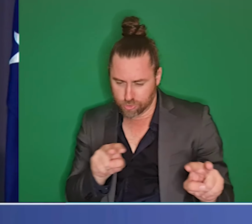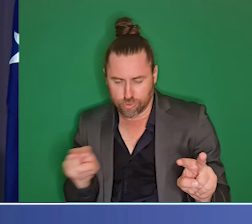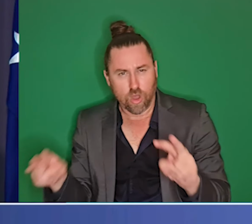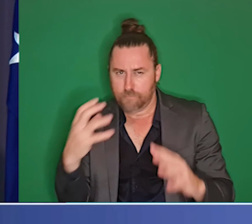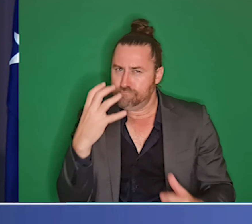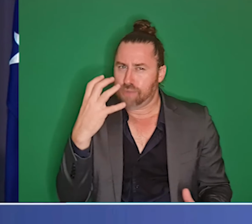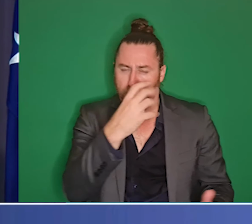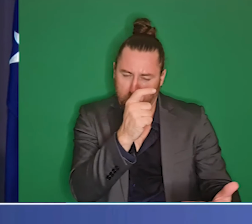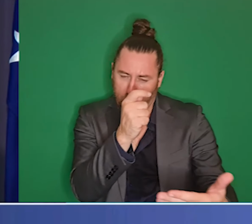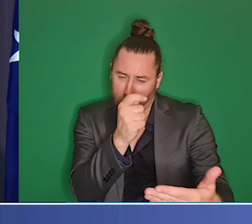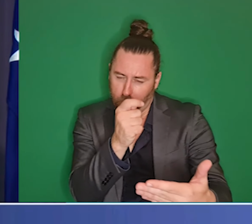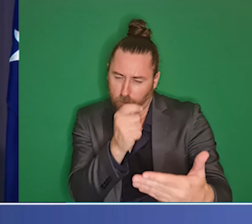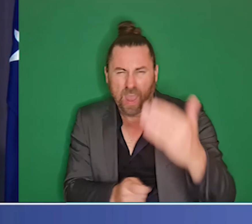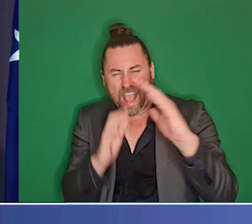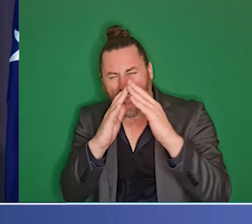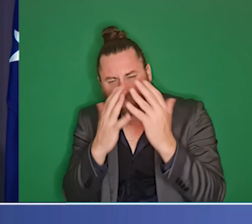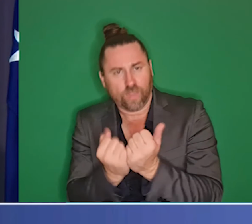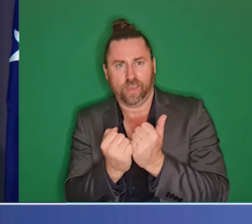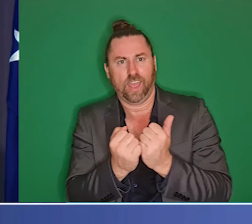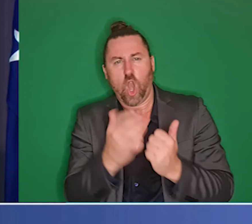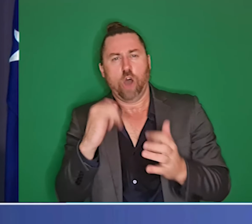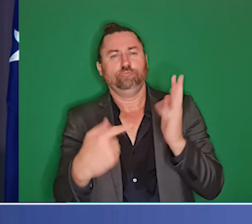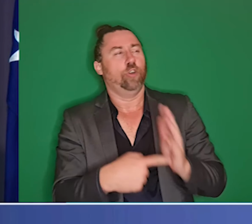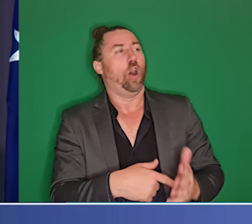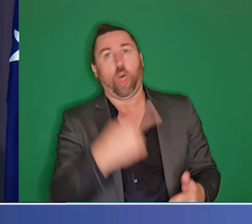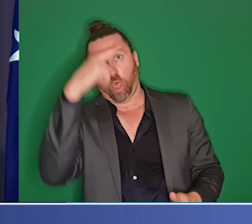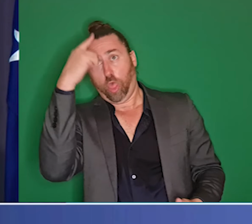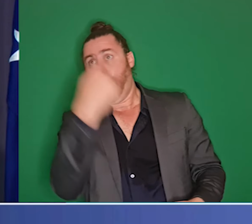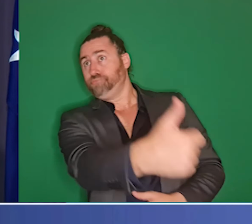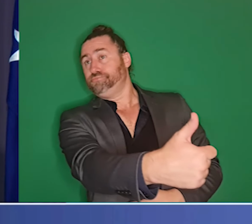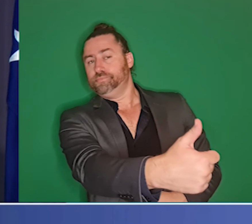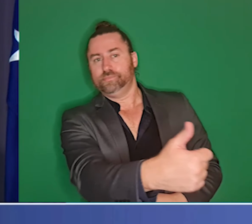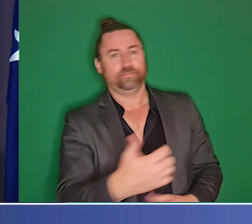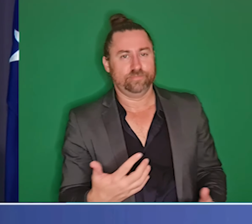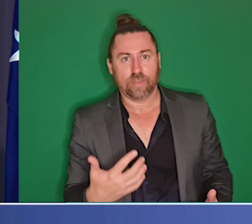and this is very important for the children's vaccine, is the real-world experience of rollouts in other places.